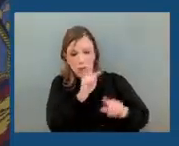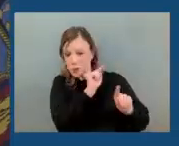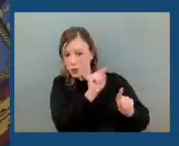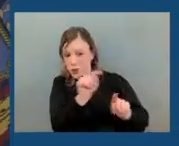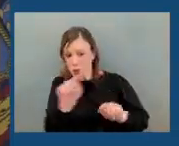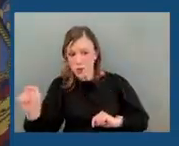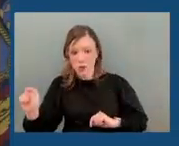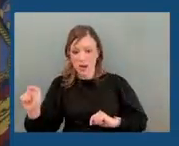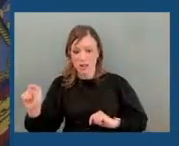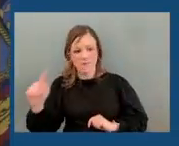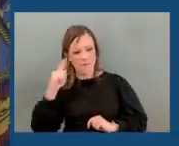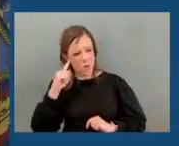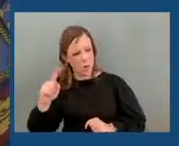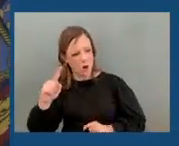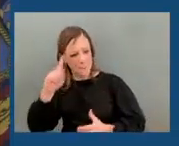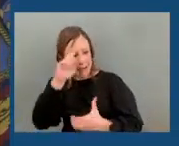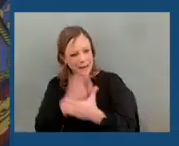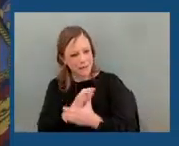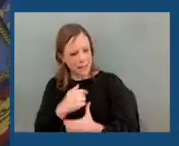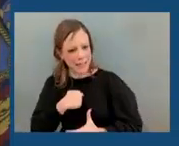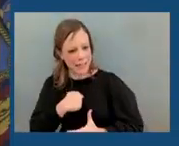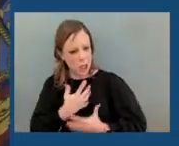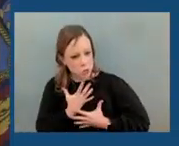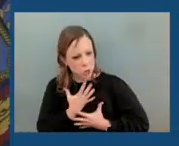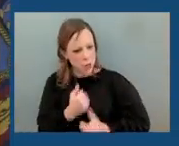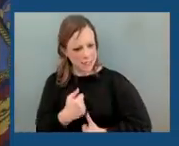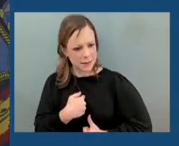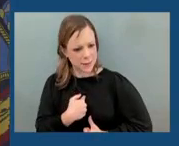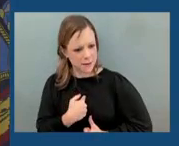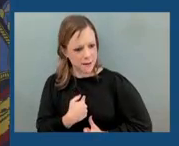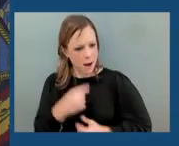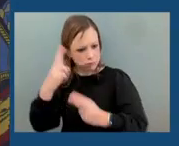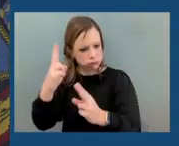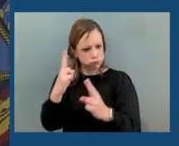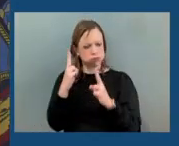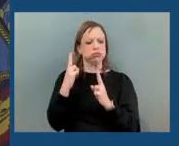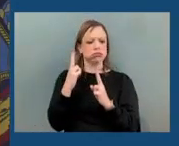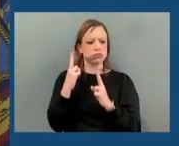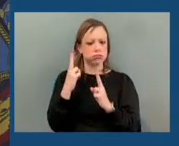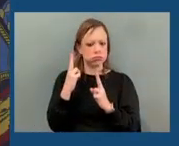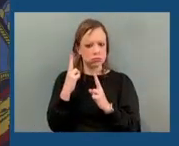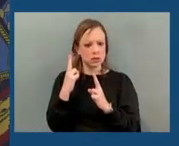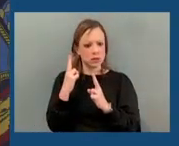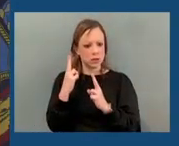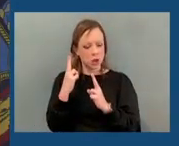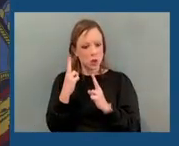because no, it's a true honor, know that it's a true honor to be the steward of this incredible organization.